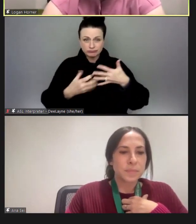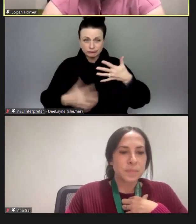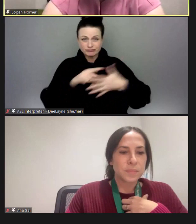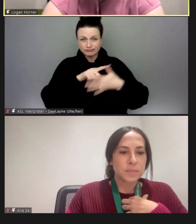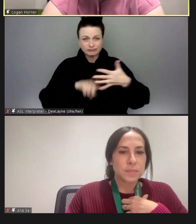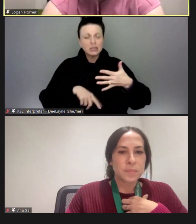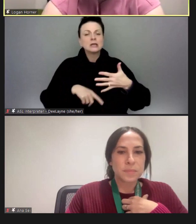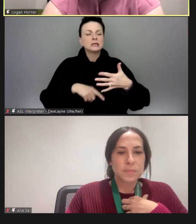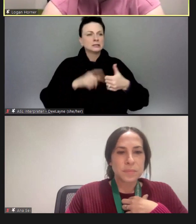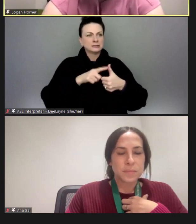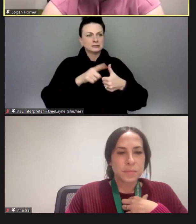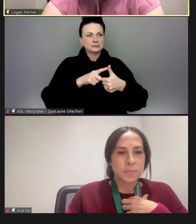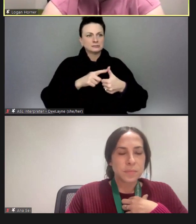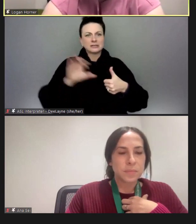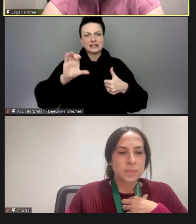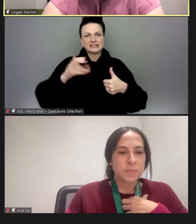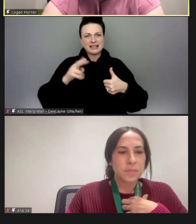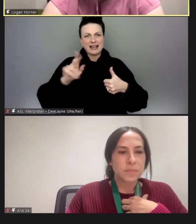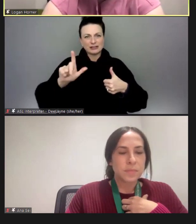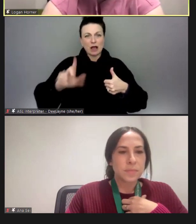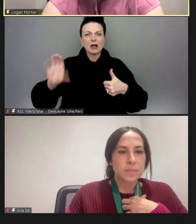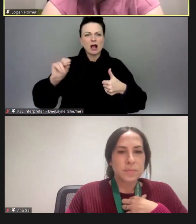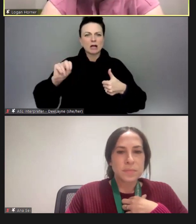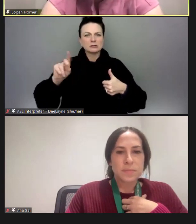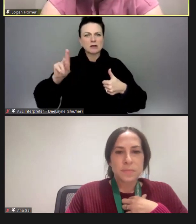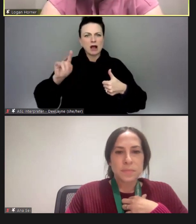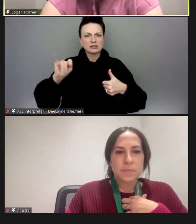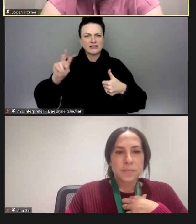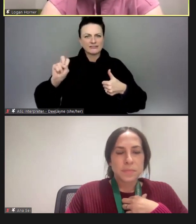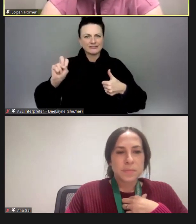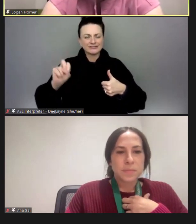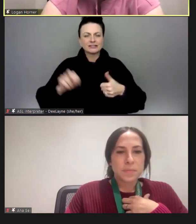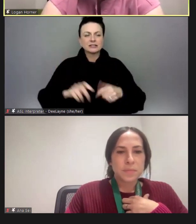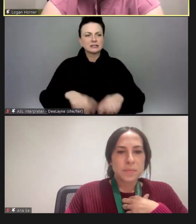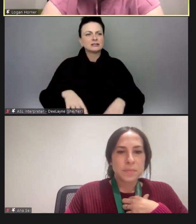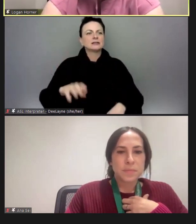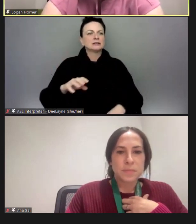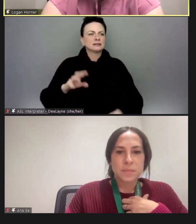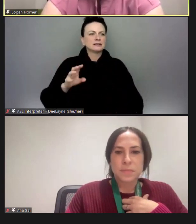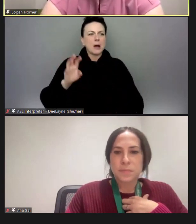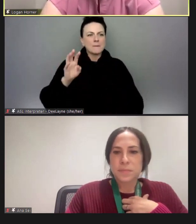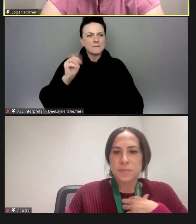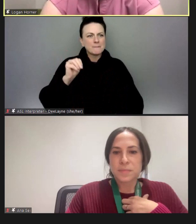conductive hearing loss so if a child